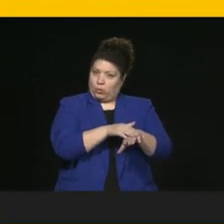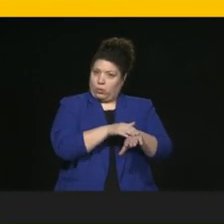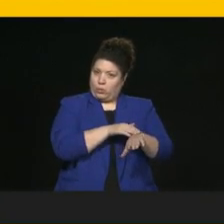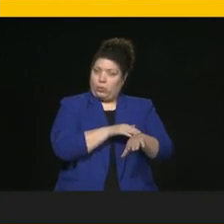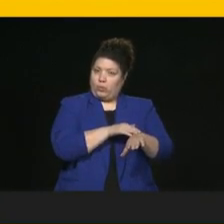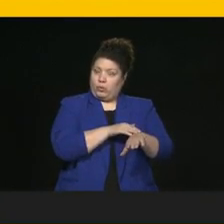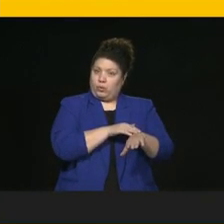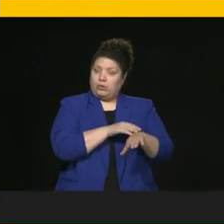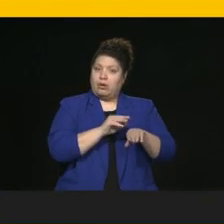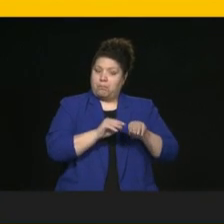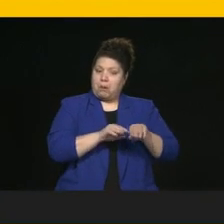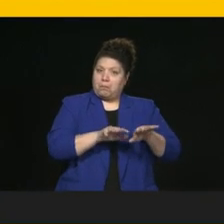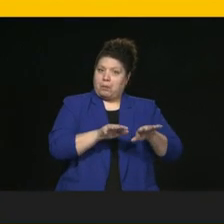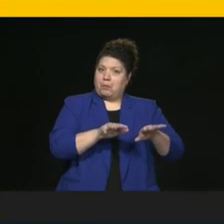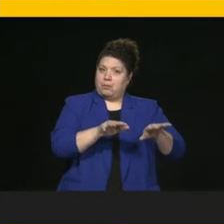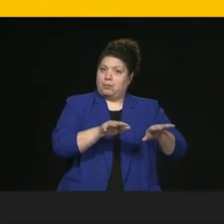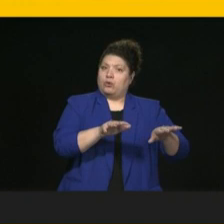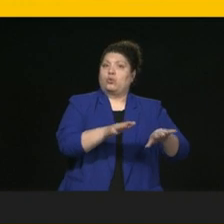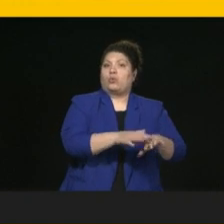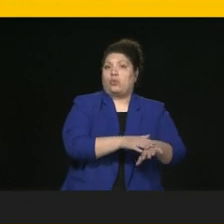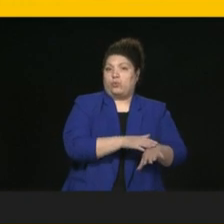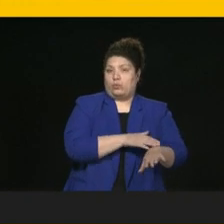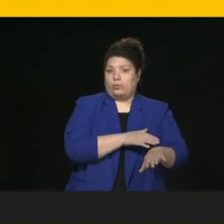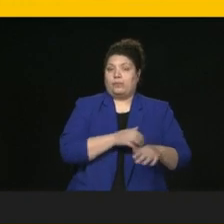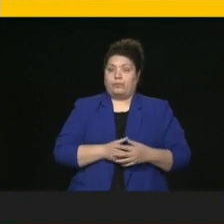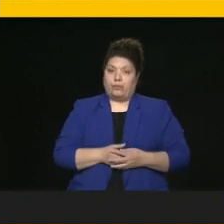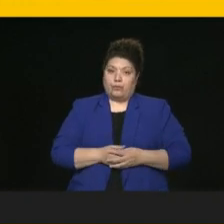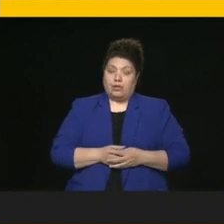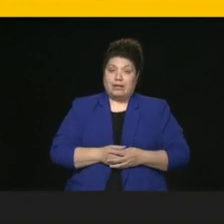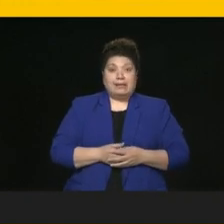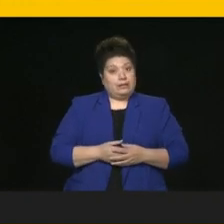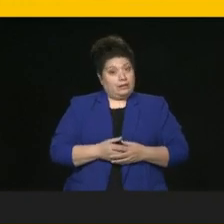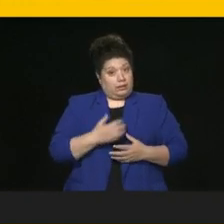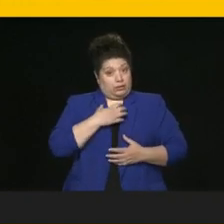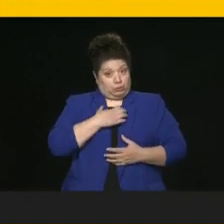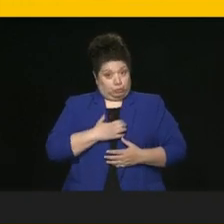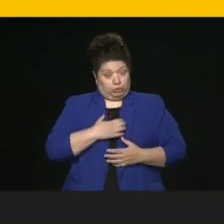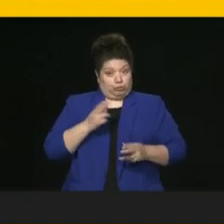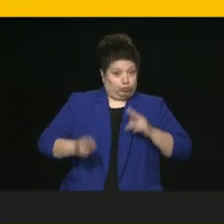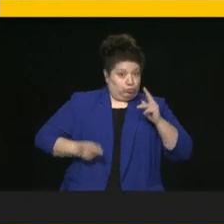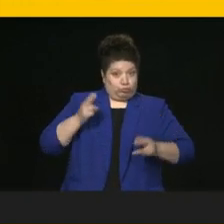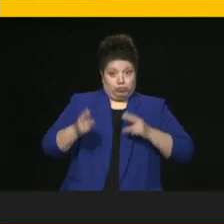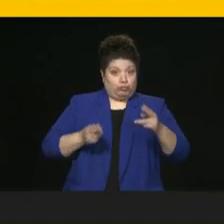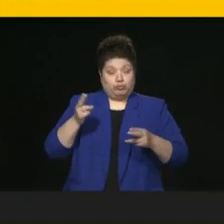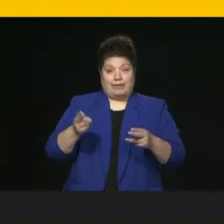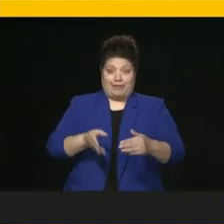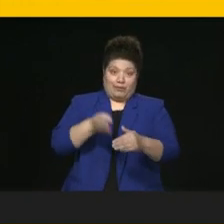THE EPIDEMIC IS SLOWING DOWN.